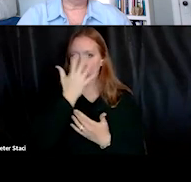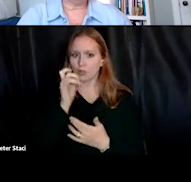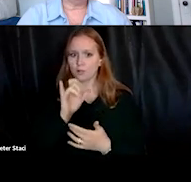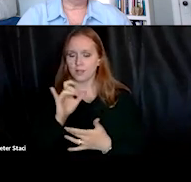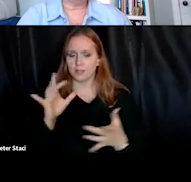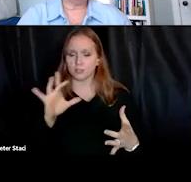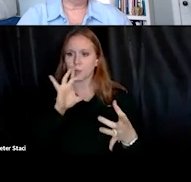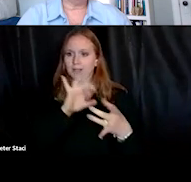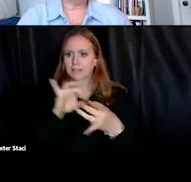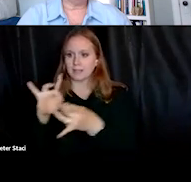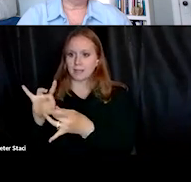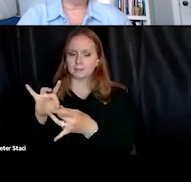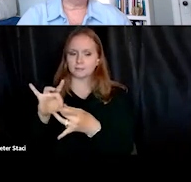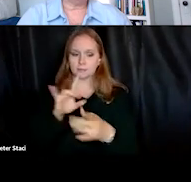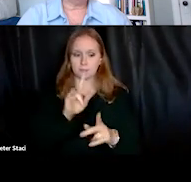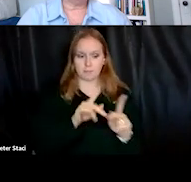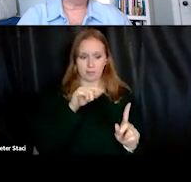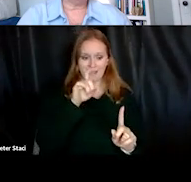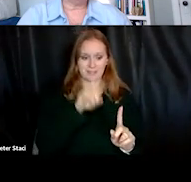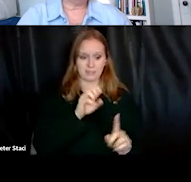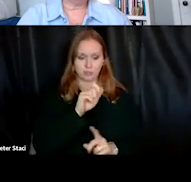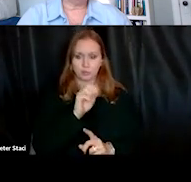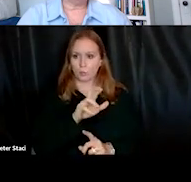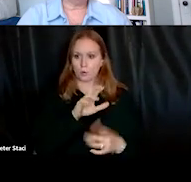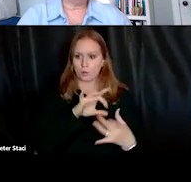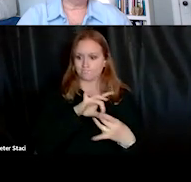who need SOAR in connection a housing program